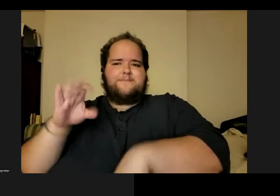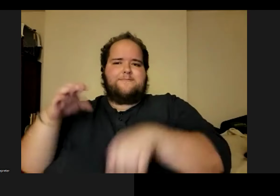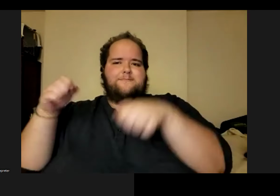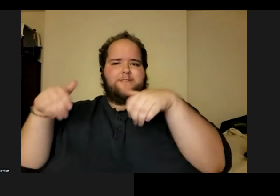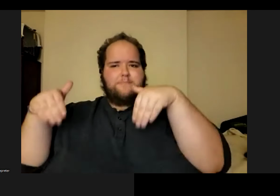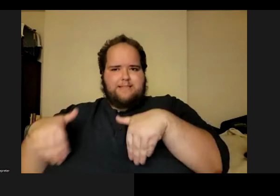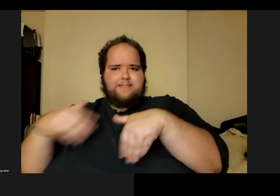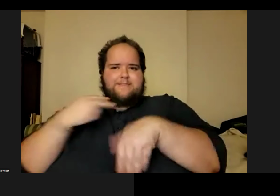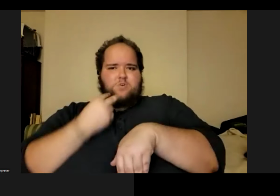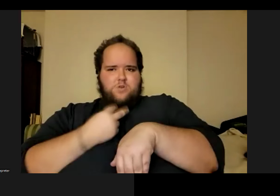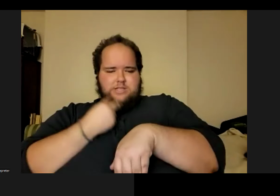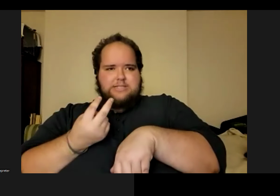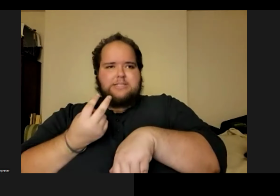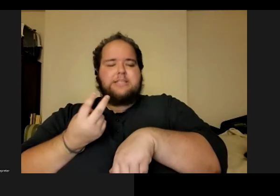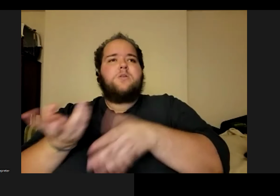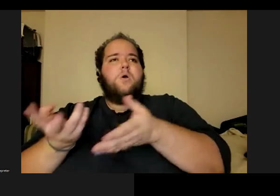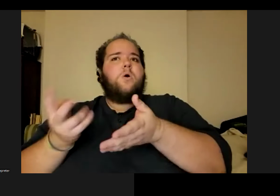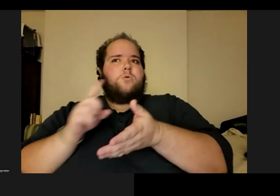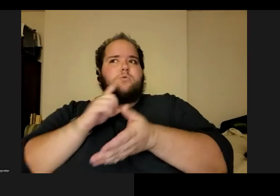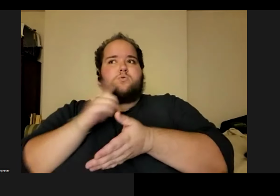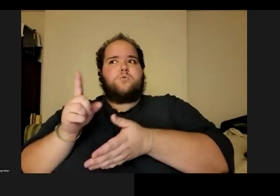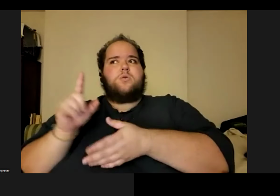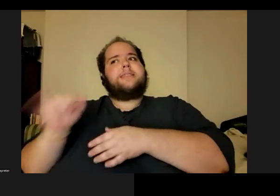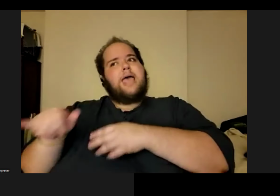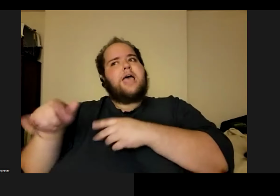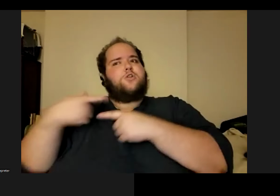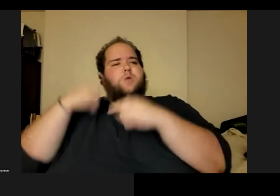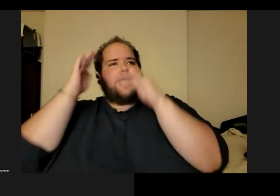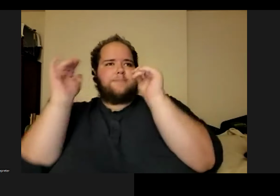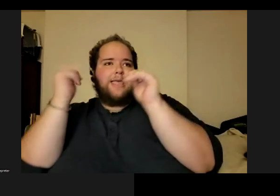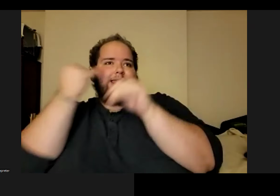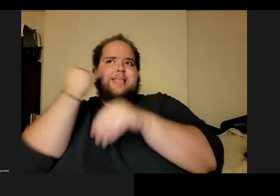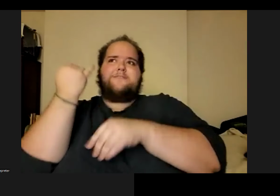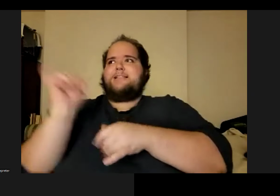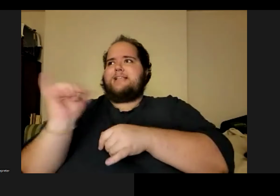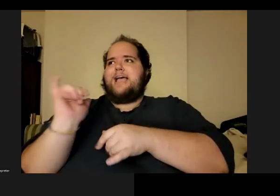It's sort of the type of writing that you expect to see in like a boring scientific document like